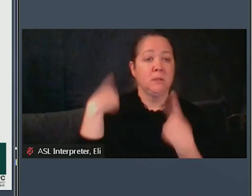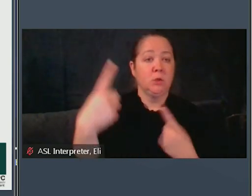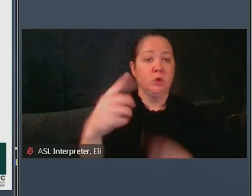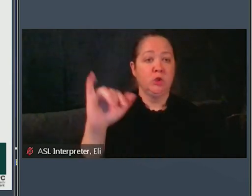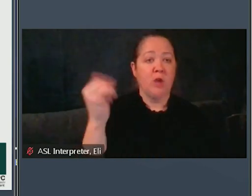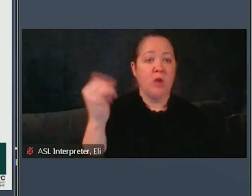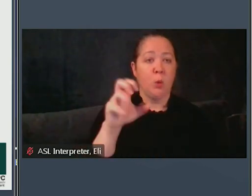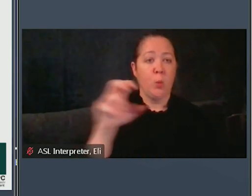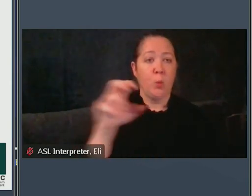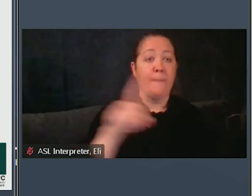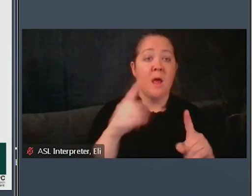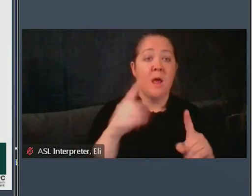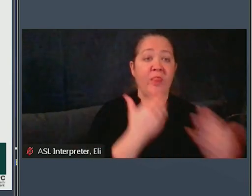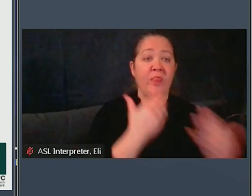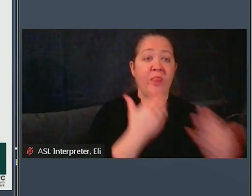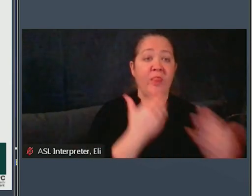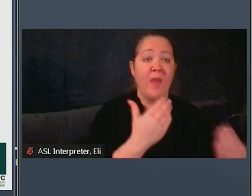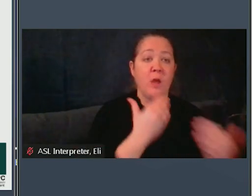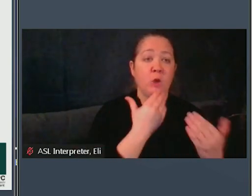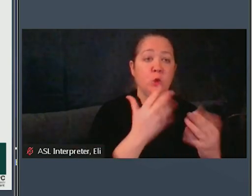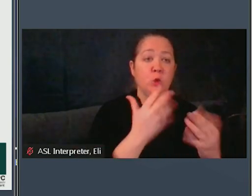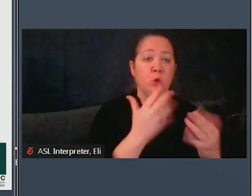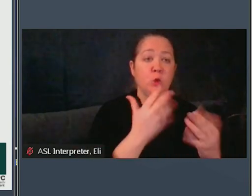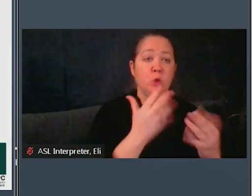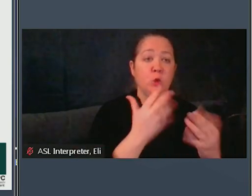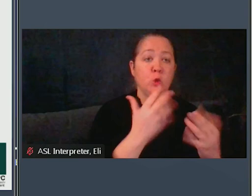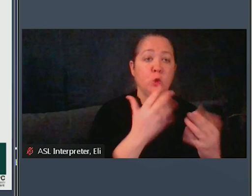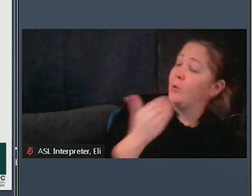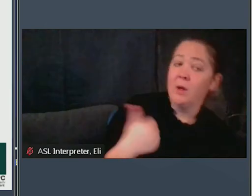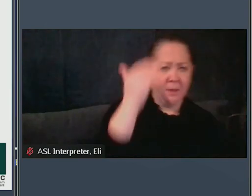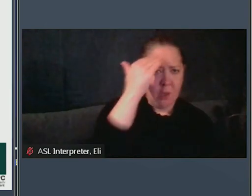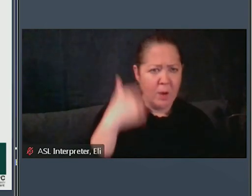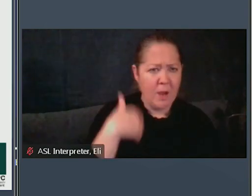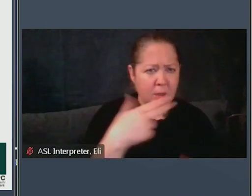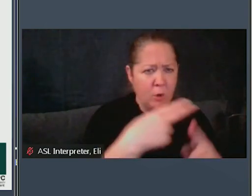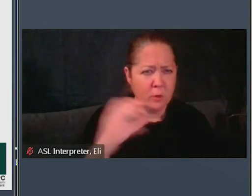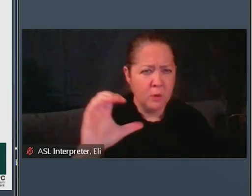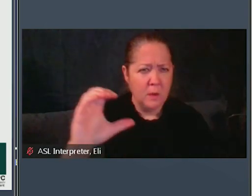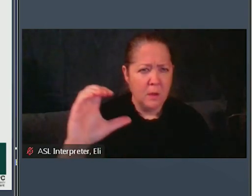Thank you. Now I know I call Crystal Delby, before. right? Yeah. Yeah.